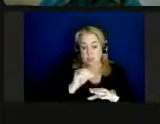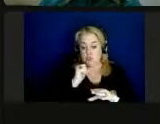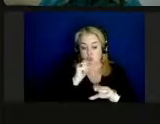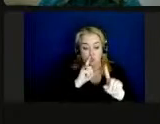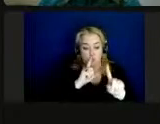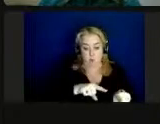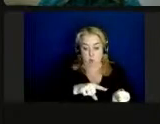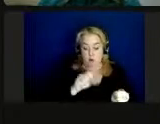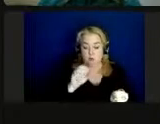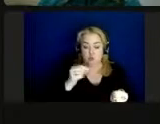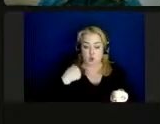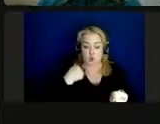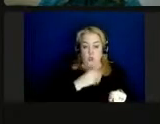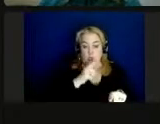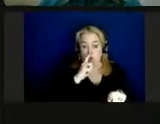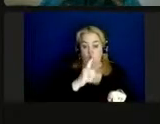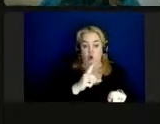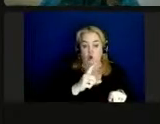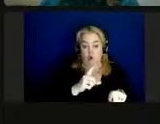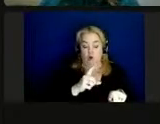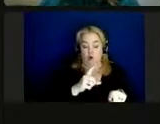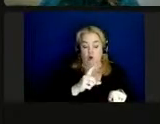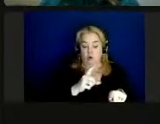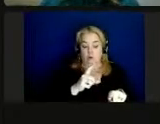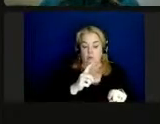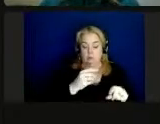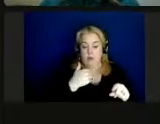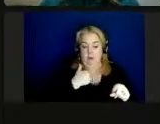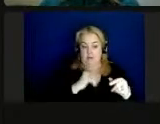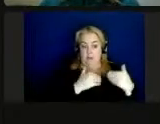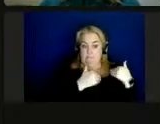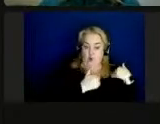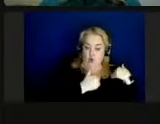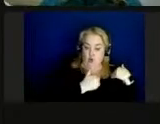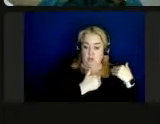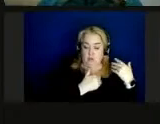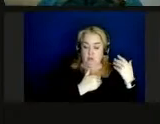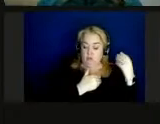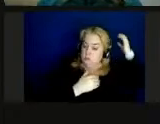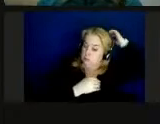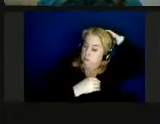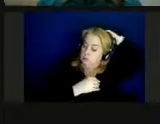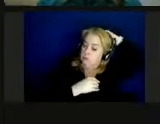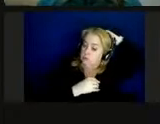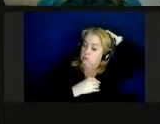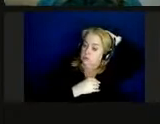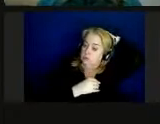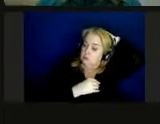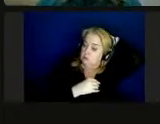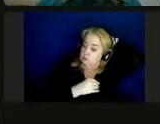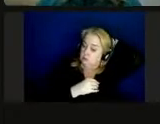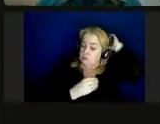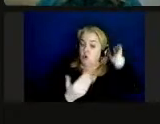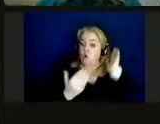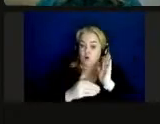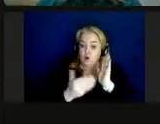LIKE THIS ADVANTAGE FROM A PORTLAND BASED ONE THAT SENDS IN THEIR WORKERS DOESN'T